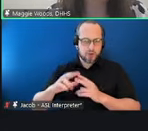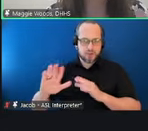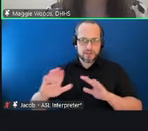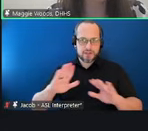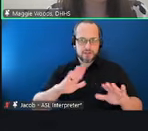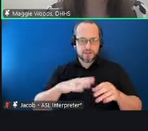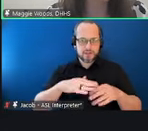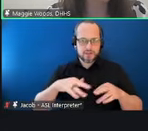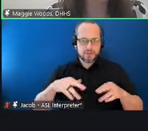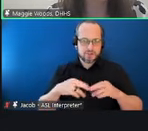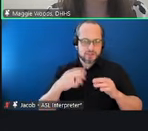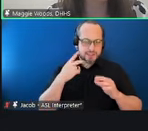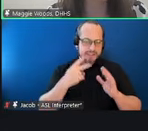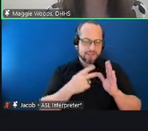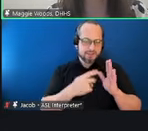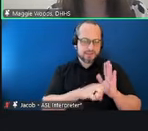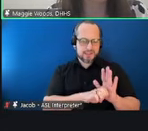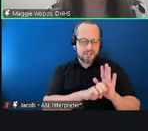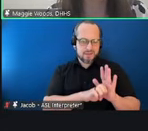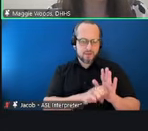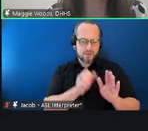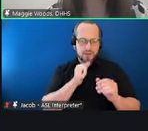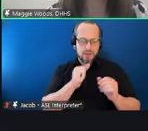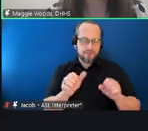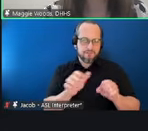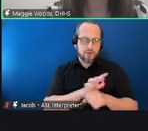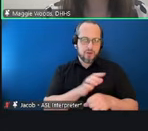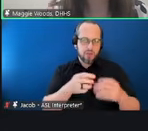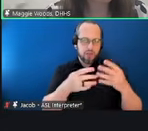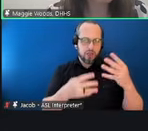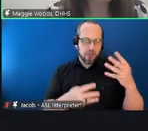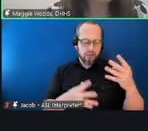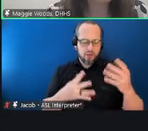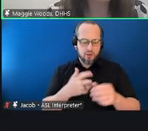though this is not a full list of partners that would be involved. And then once they have